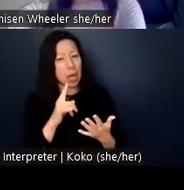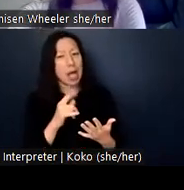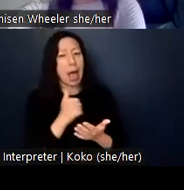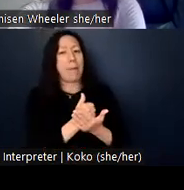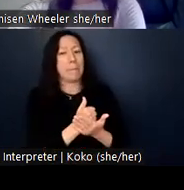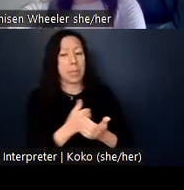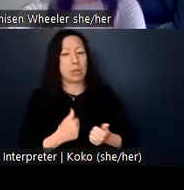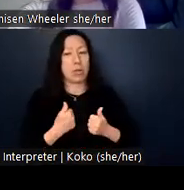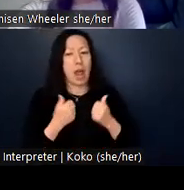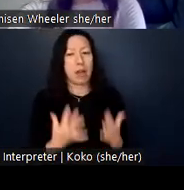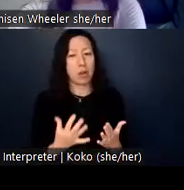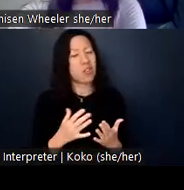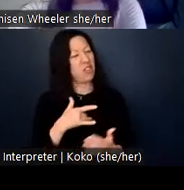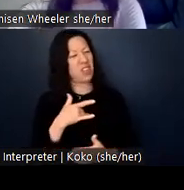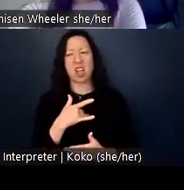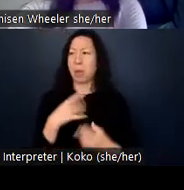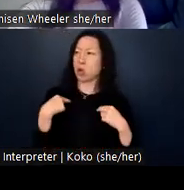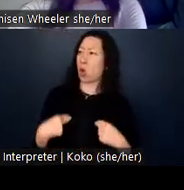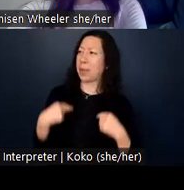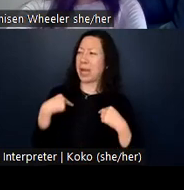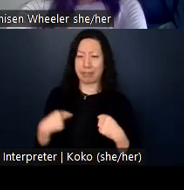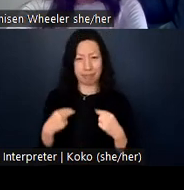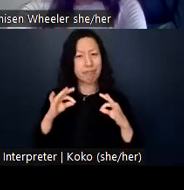of the survivor. 13:28:48 So where's and language are so so